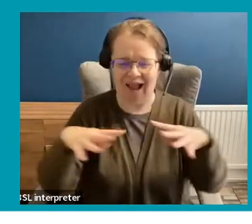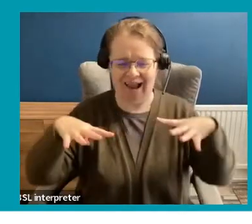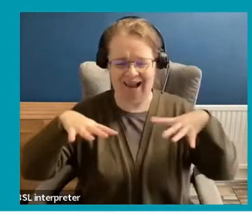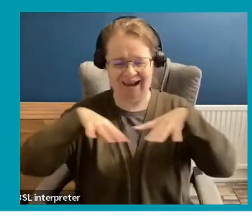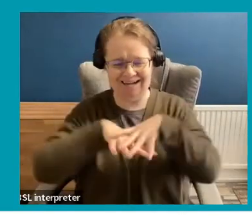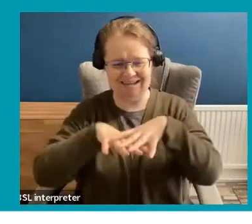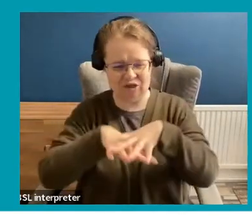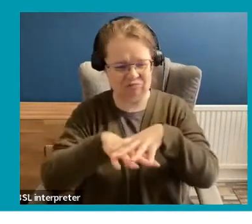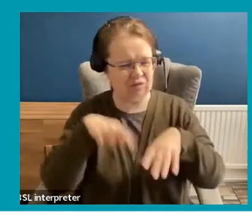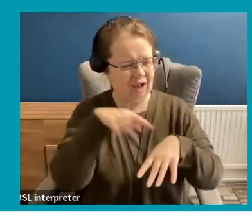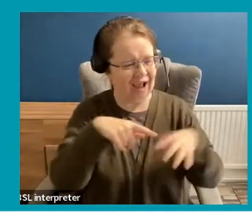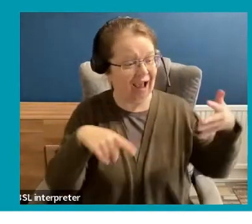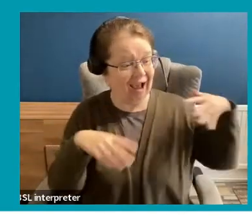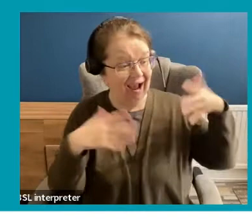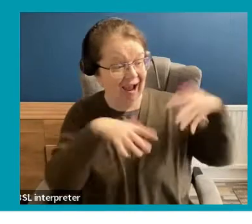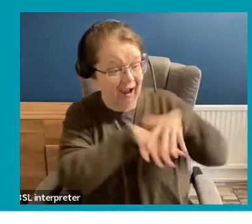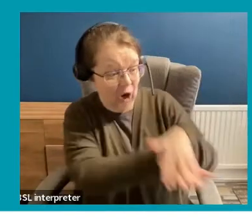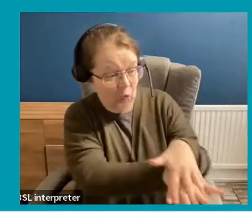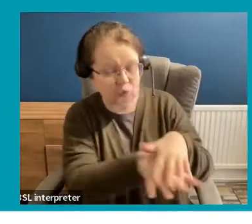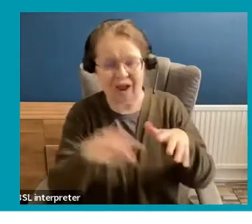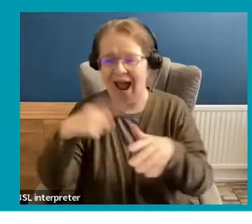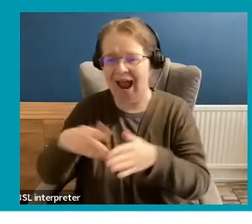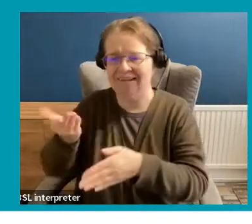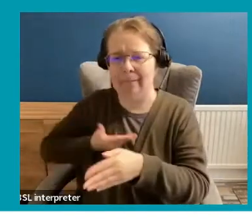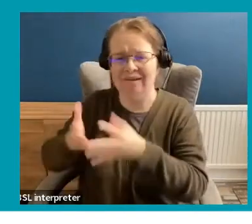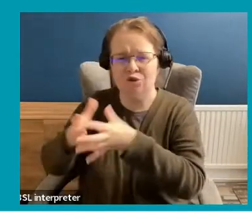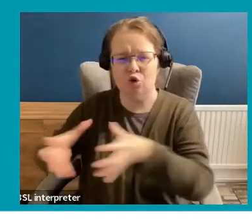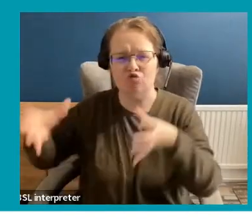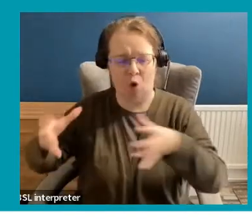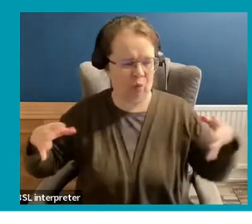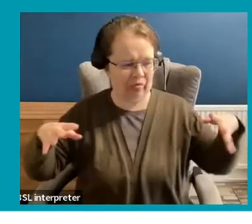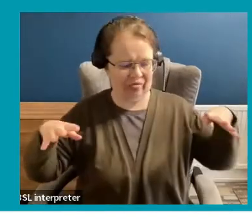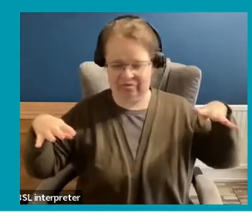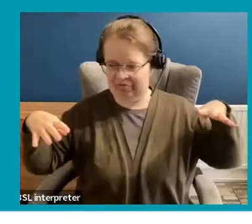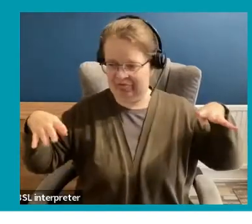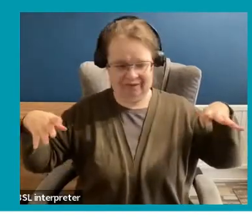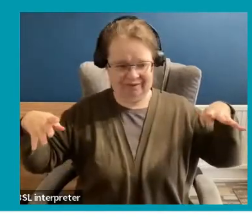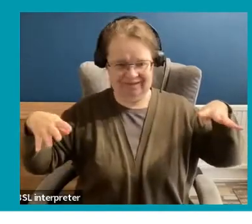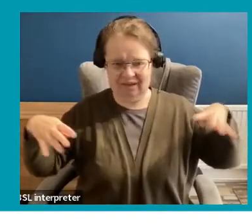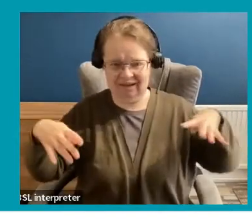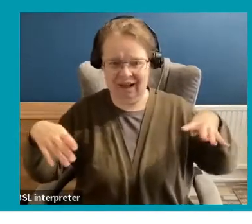inclusion and business growth because the two things are inexorably linked.